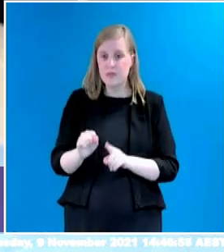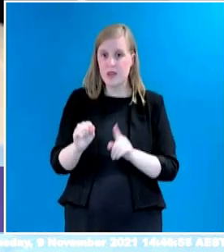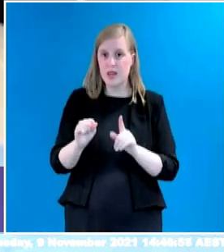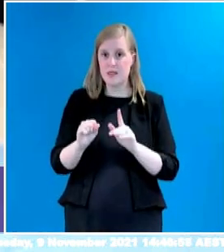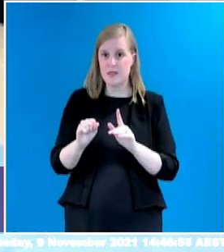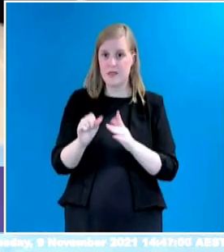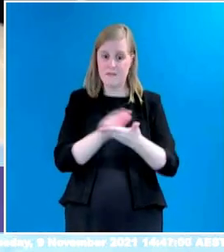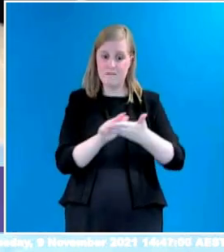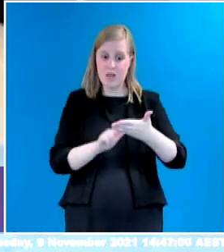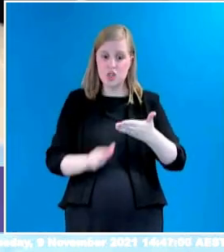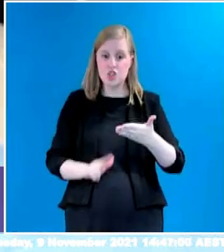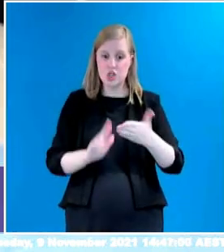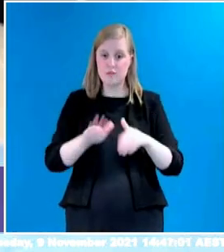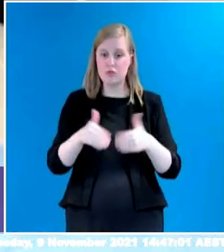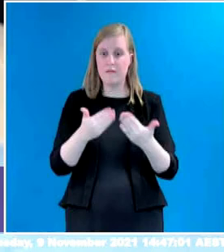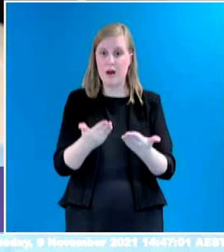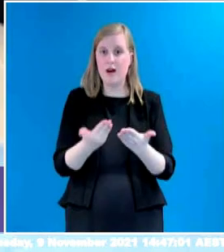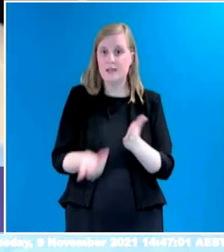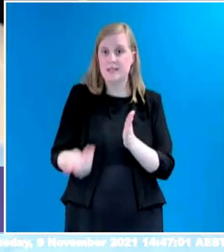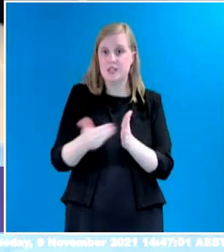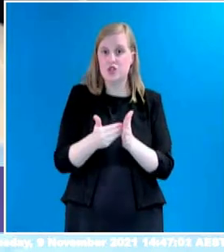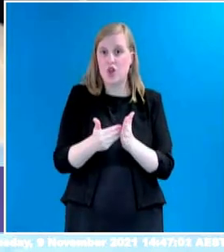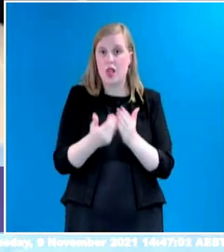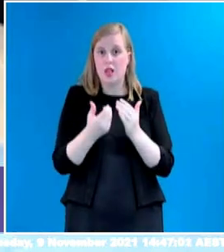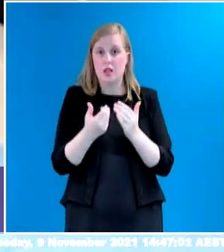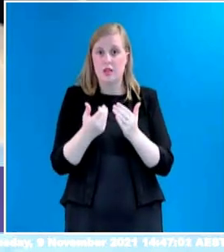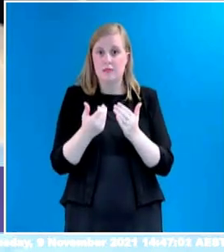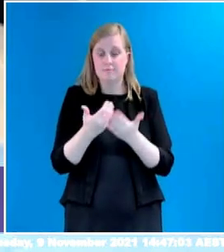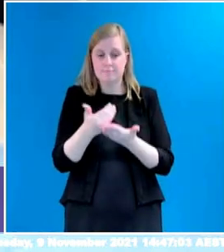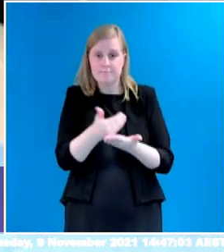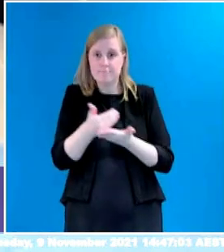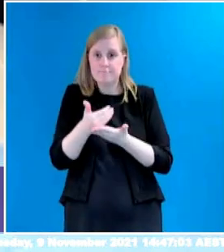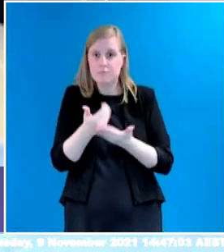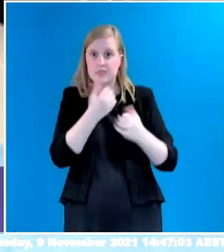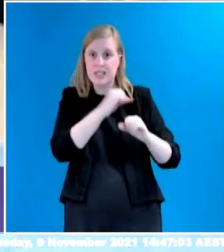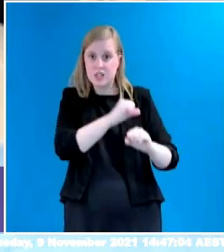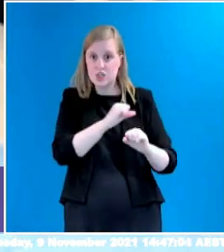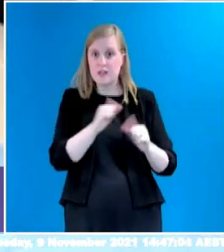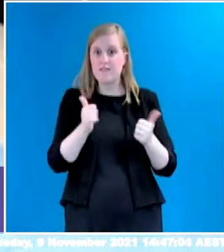protections under that Act. We have mentioned the Disability Discrimination Act and, of course, the